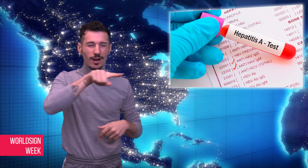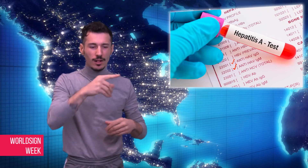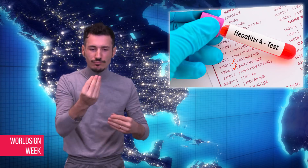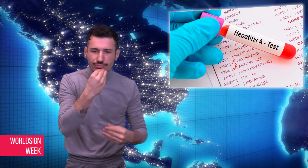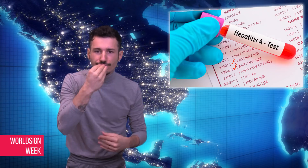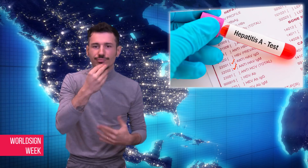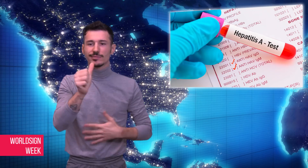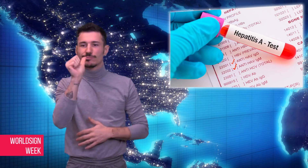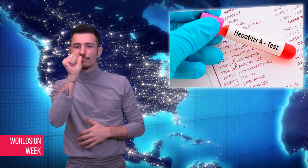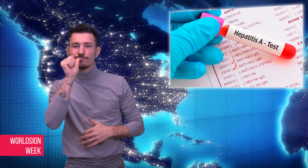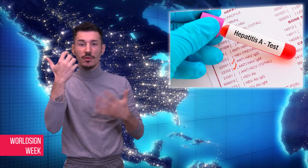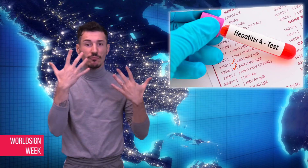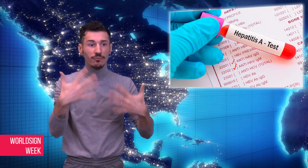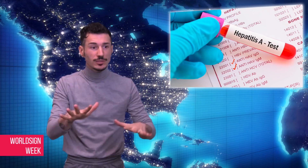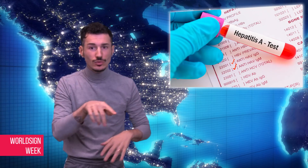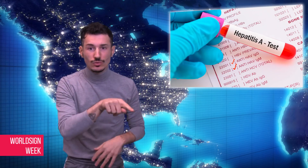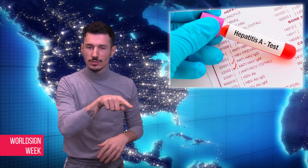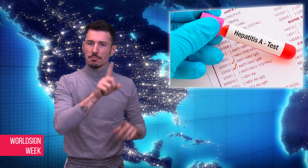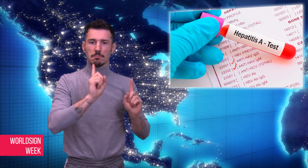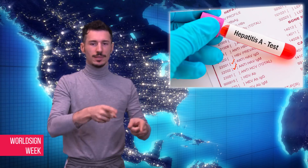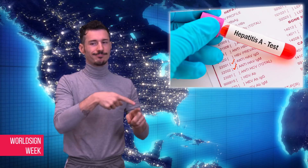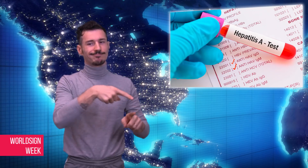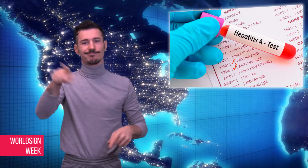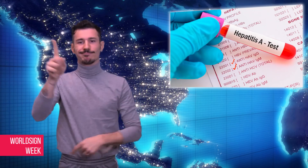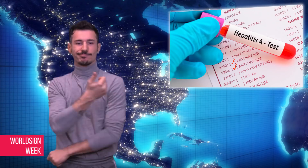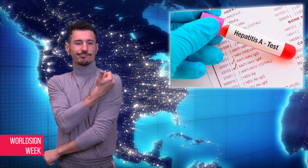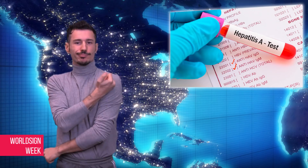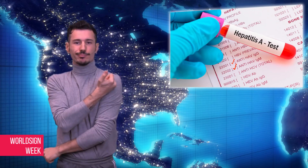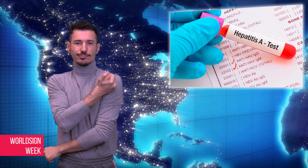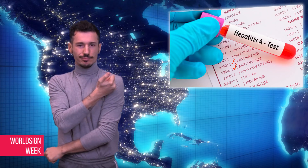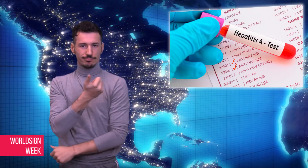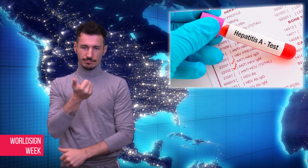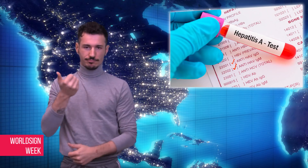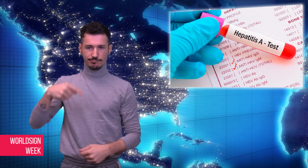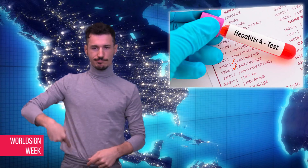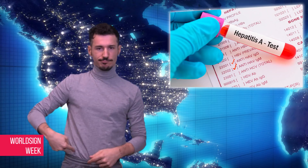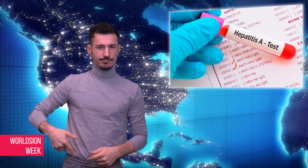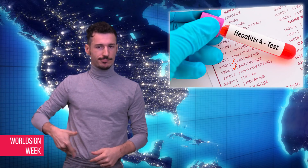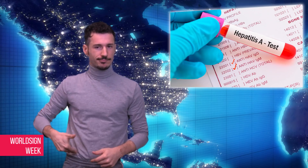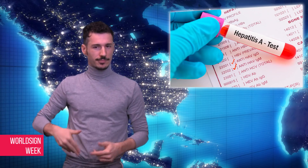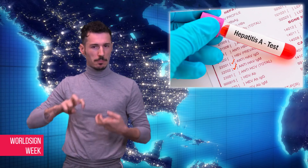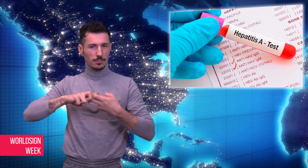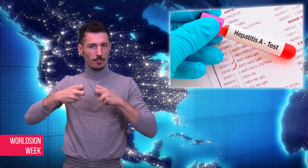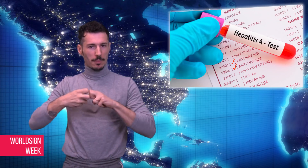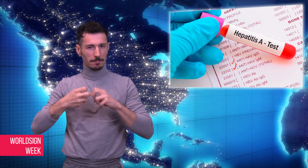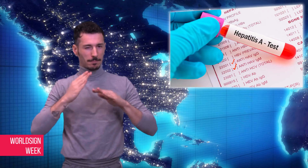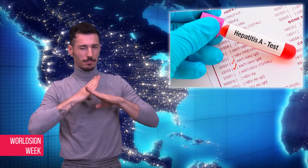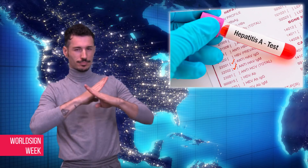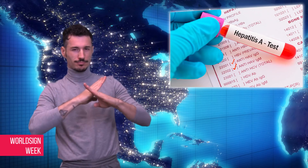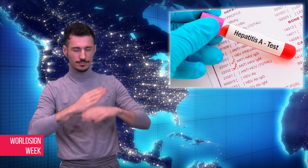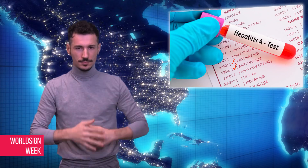says people who ate or drank at the Village Tavern should get vaccinations.